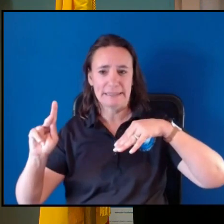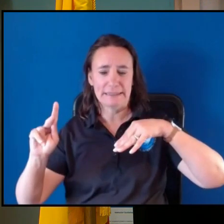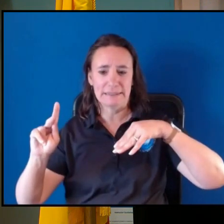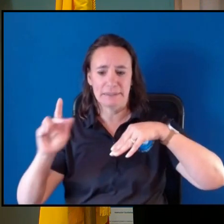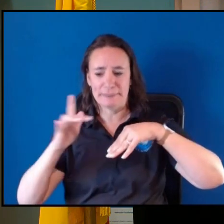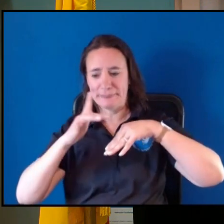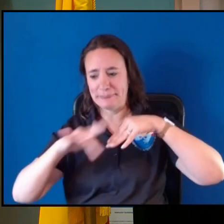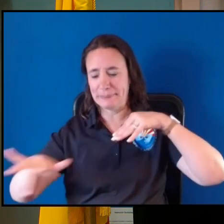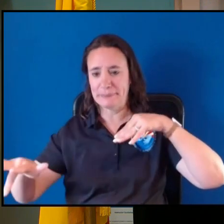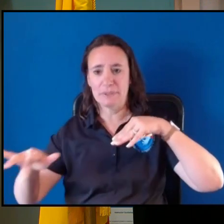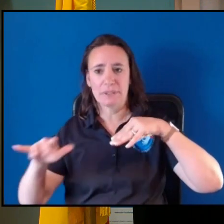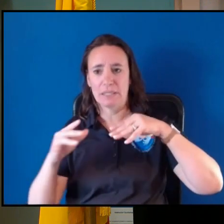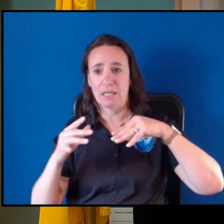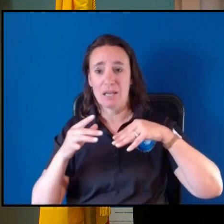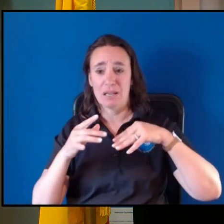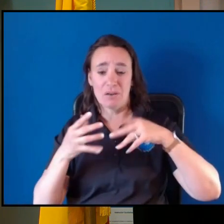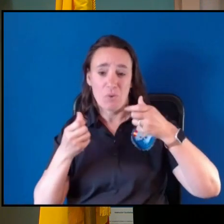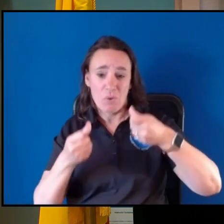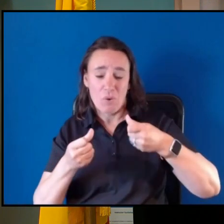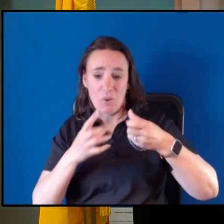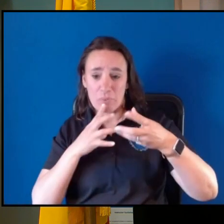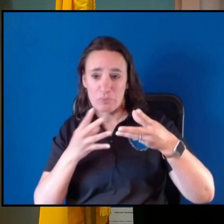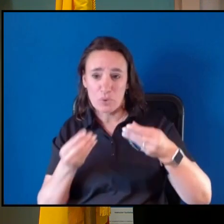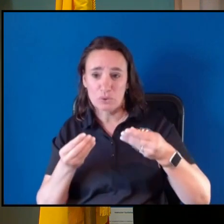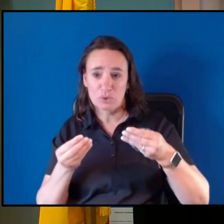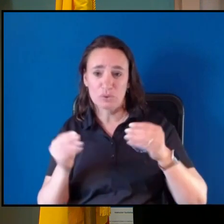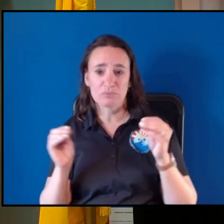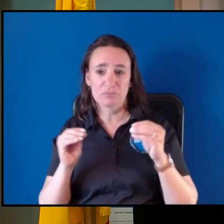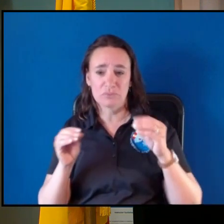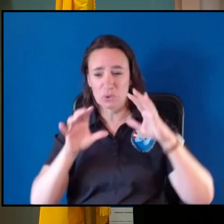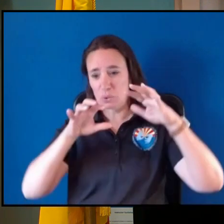hold the moisture and so when you get heavy rain on on burnt